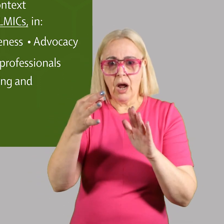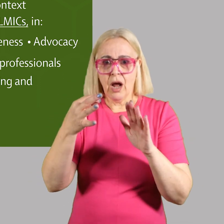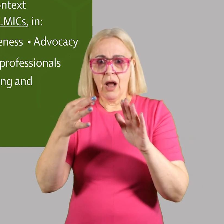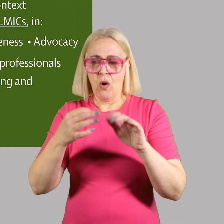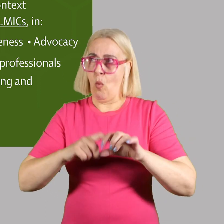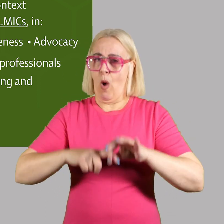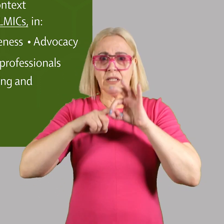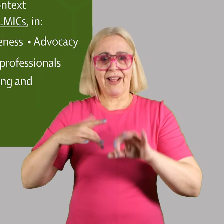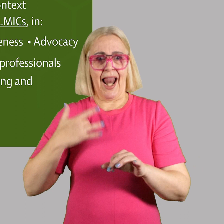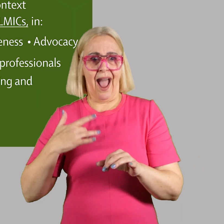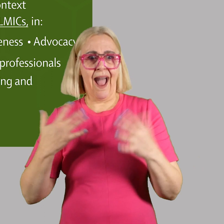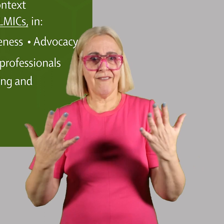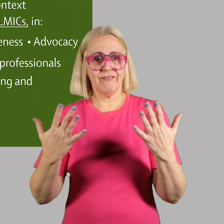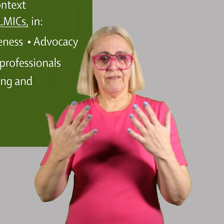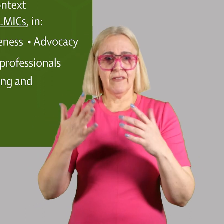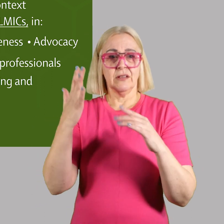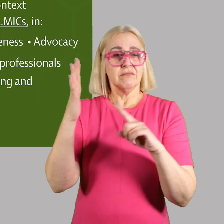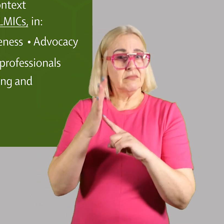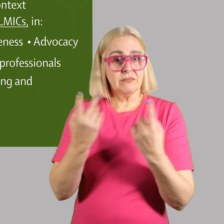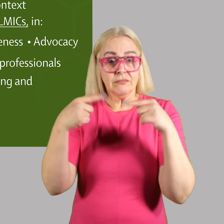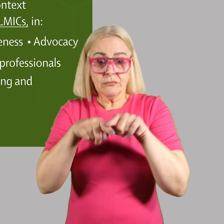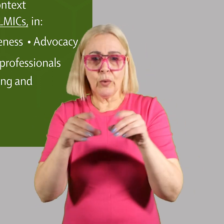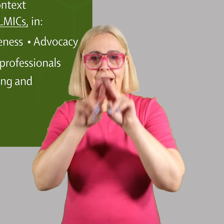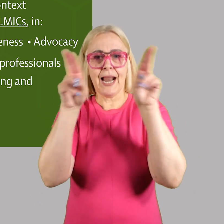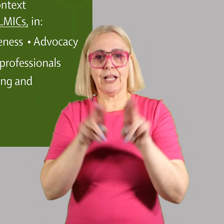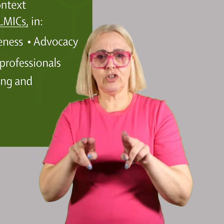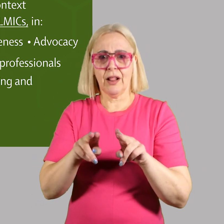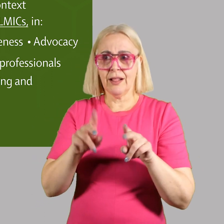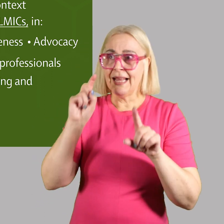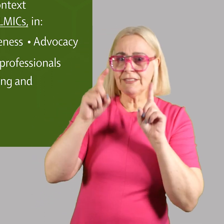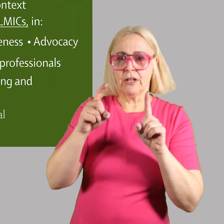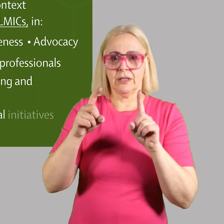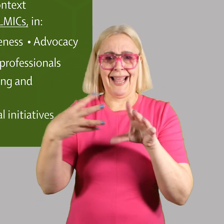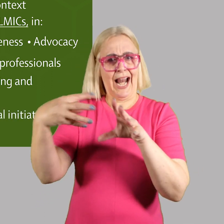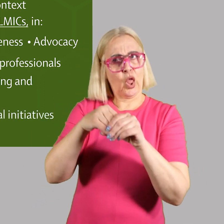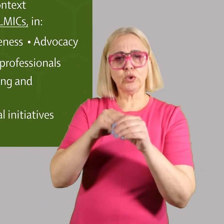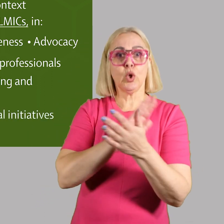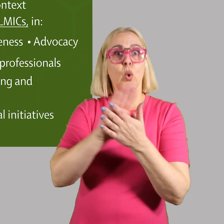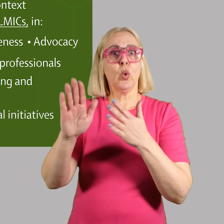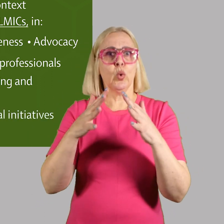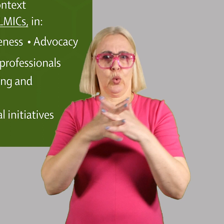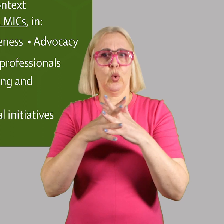monitor improvement in functioning and quality of life. Above all, synergy with international initiatives